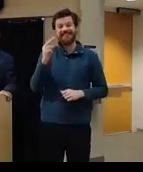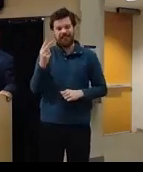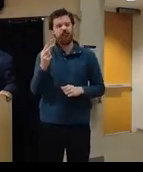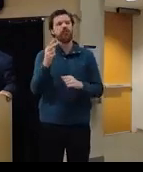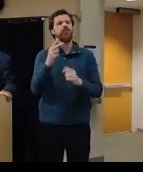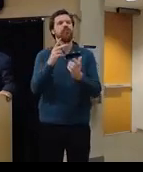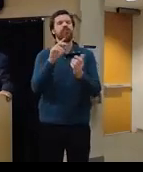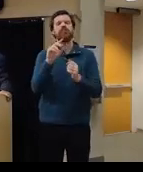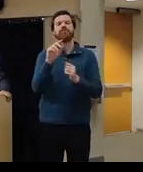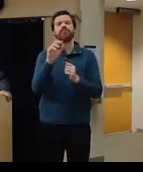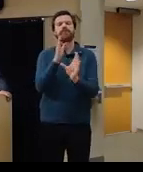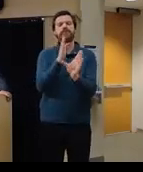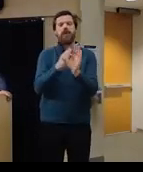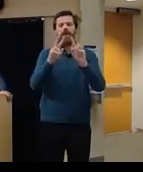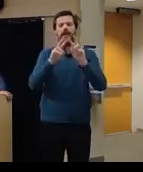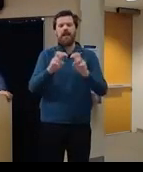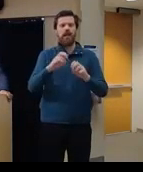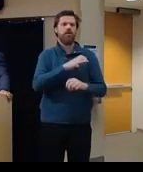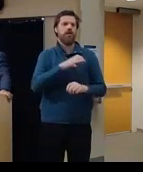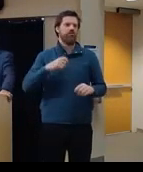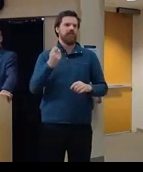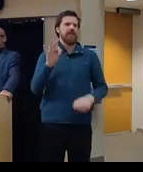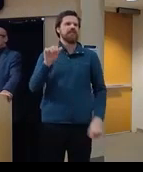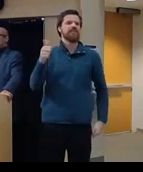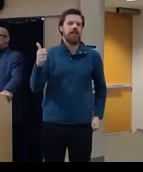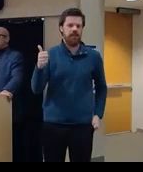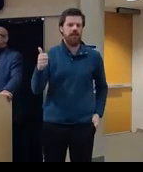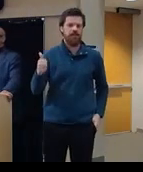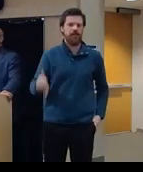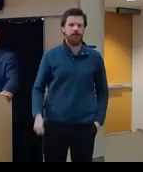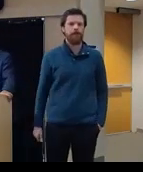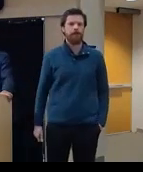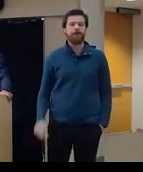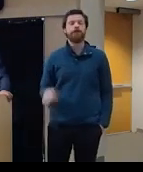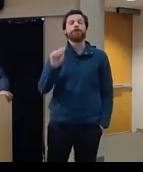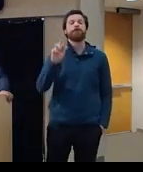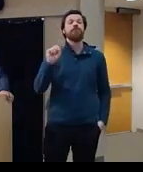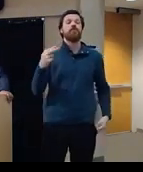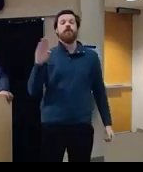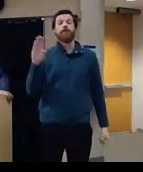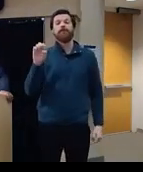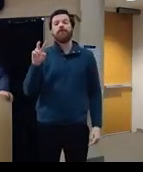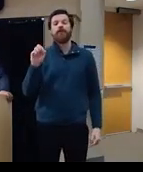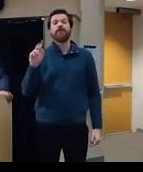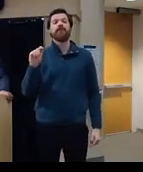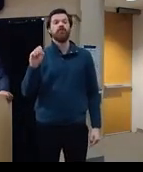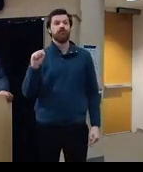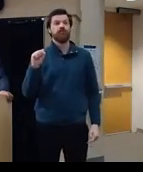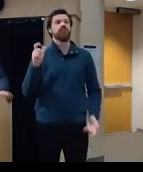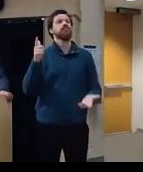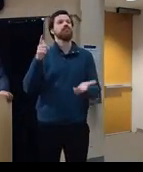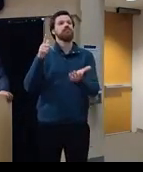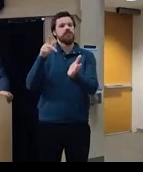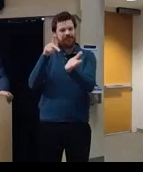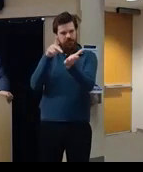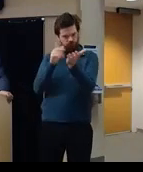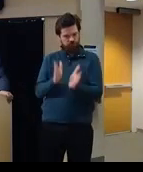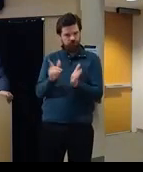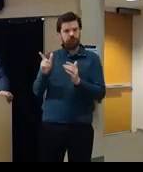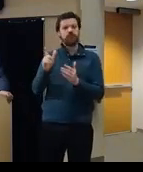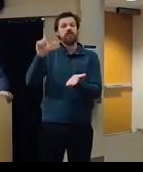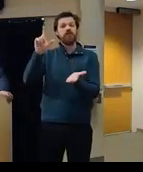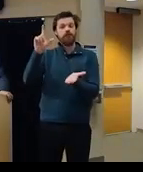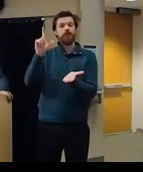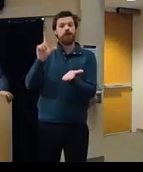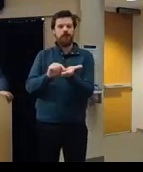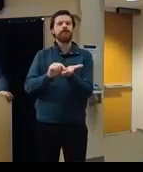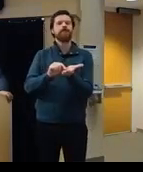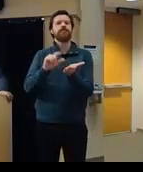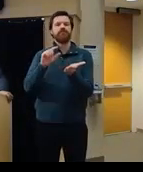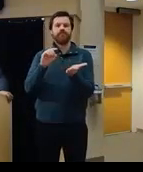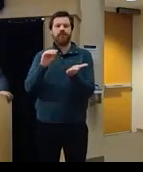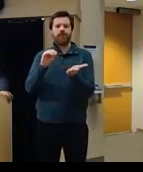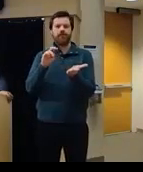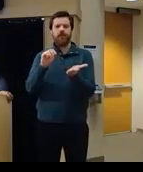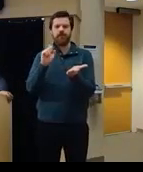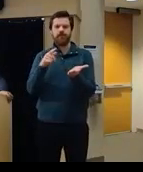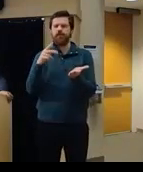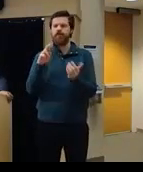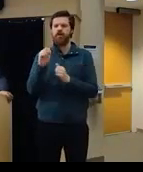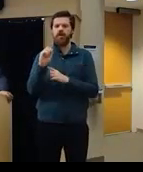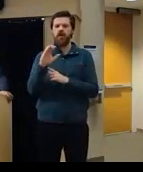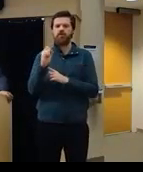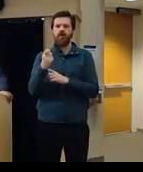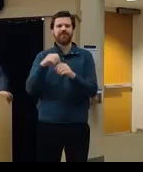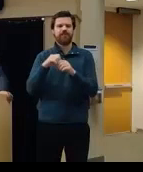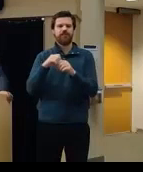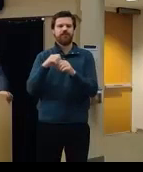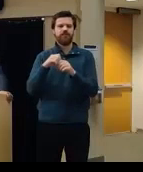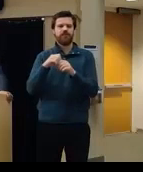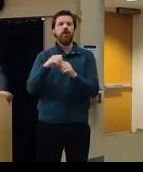1910 uh era B everetts psychiatrist who published dementia PRX the Color Race in 1913 he said all